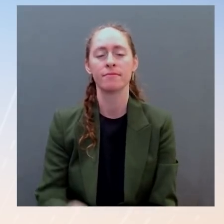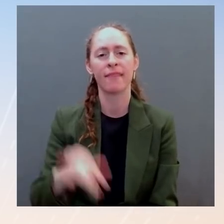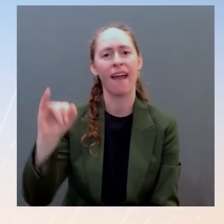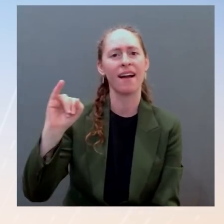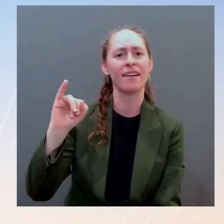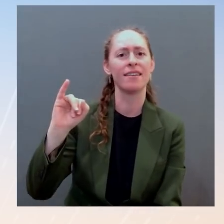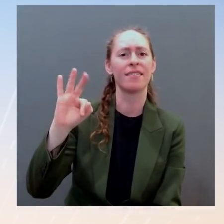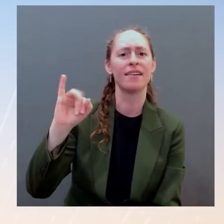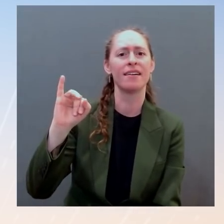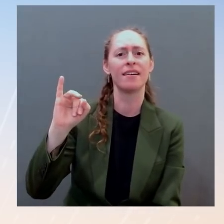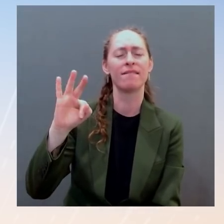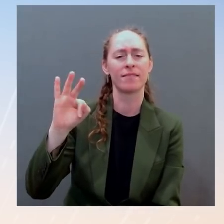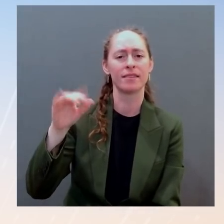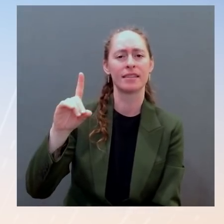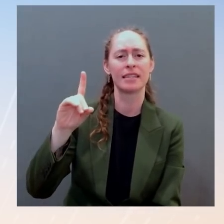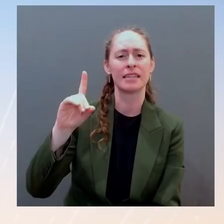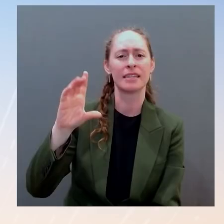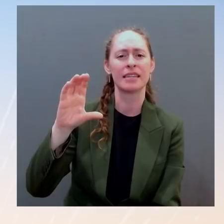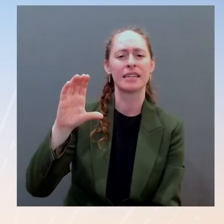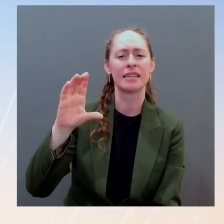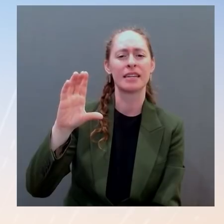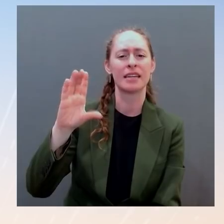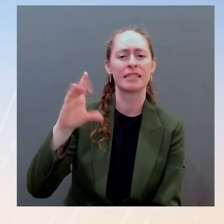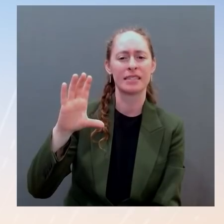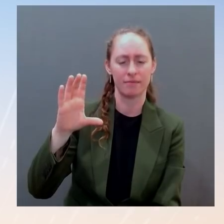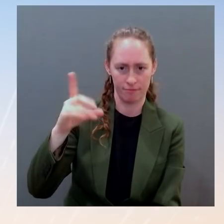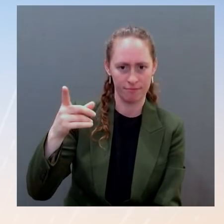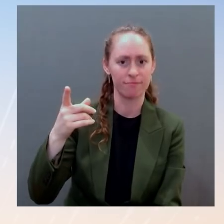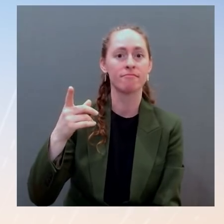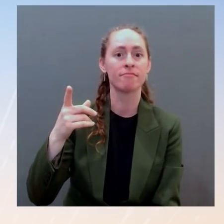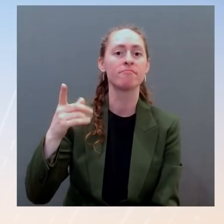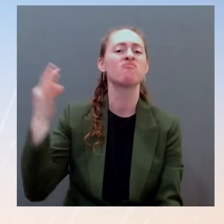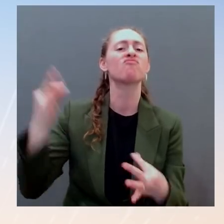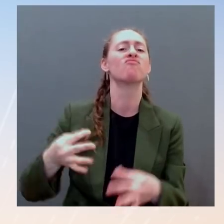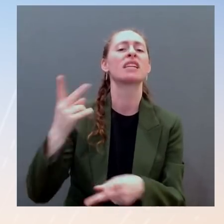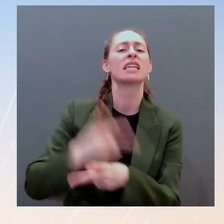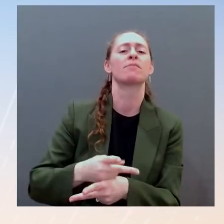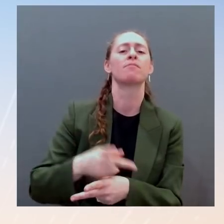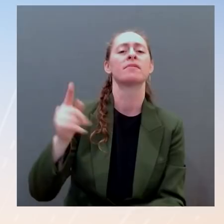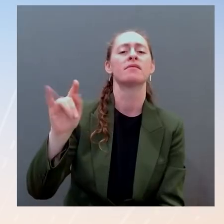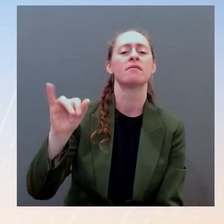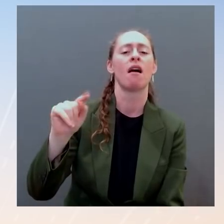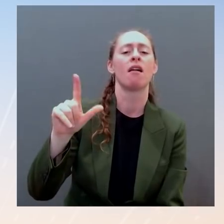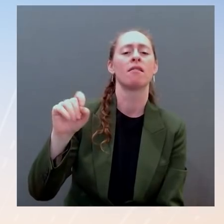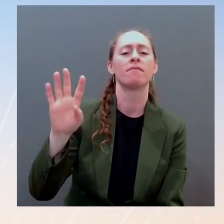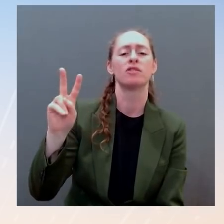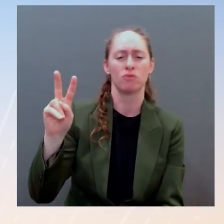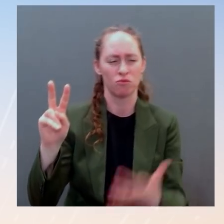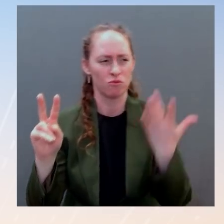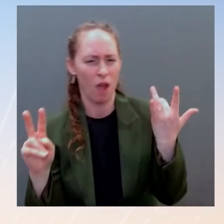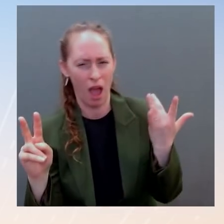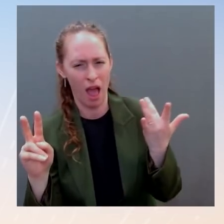Can you just help people understand why it's on Congress to extend it and how Ms. Psaki: Sure. Congress gave the CDC authority